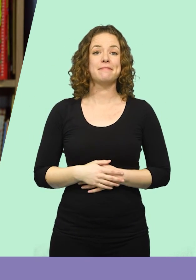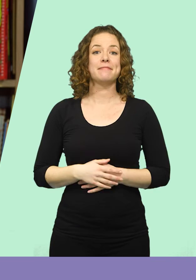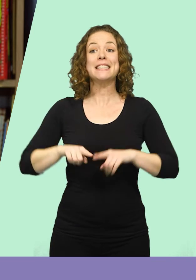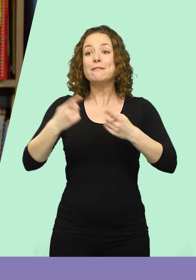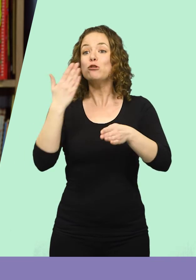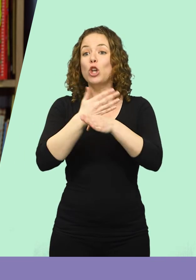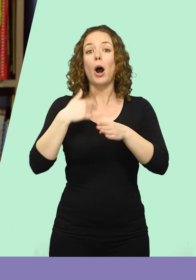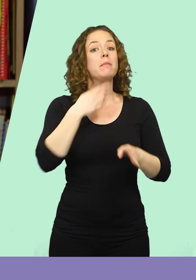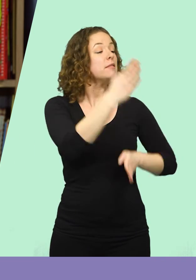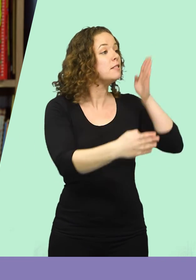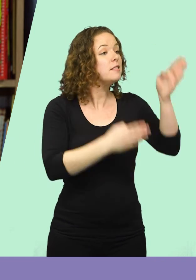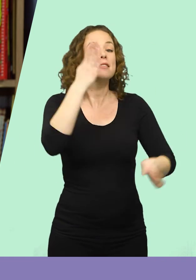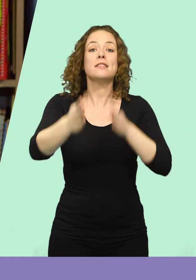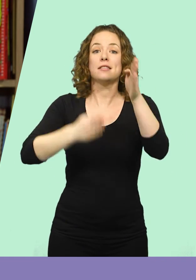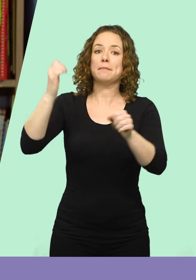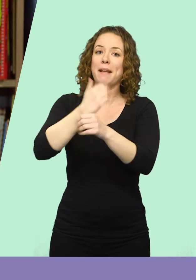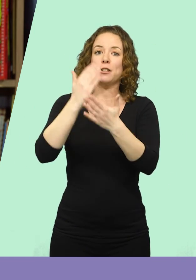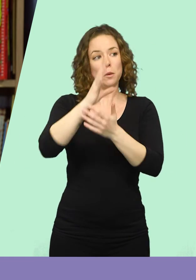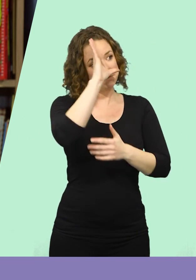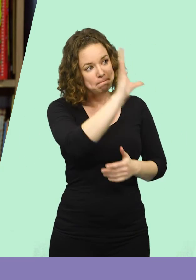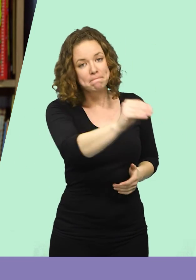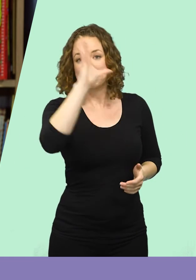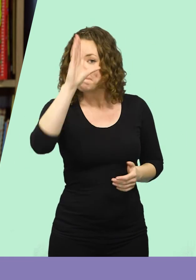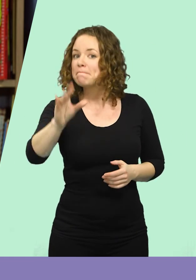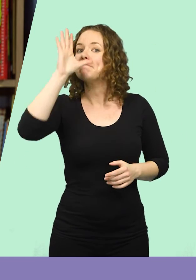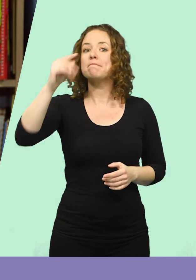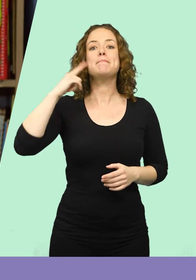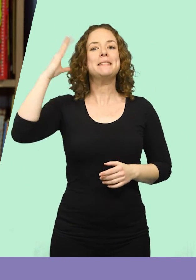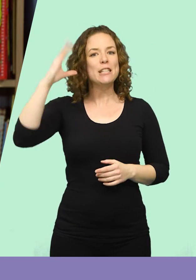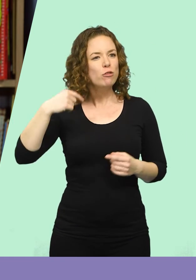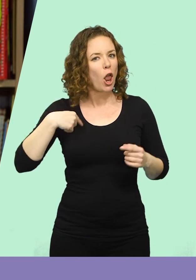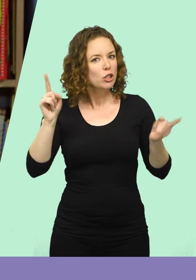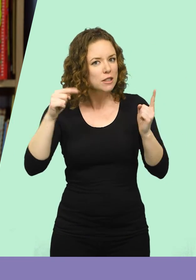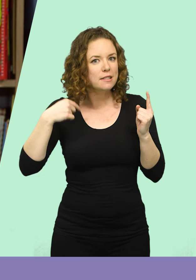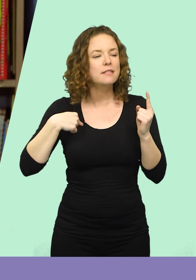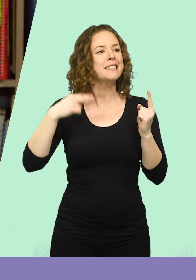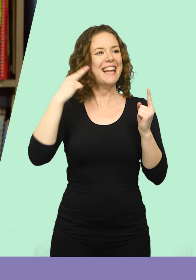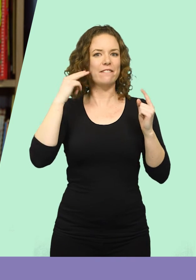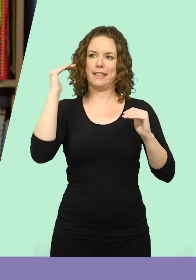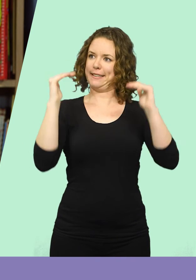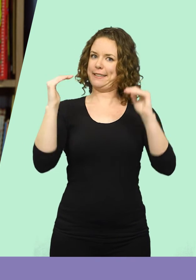it's because I couldn't hear. And when I've gone to new jobs I make it clear about my hearing loss